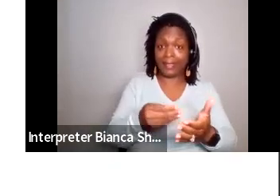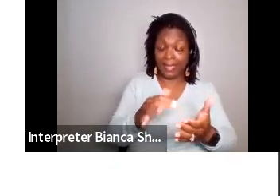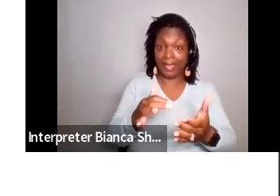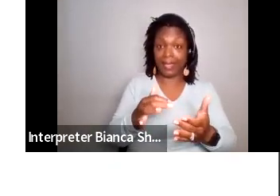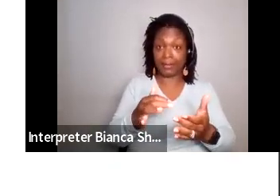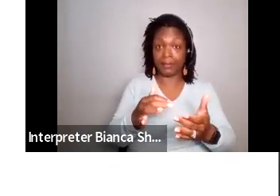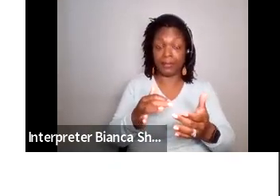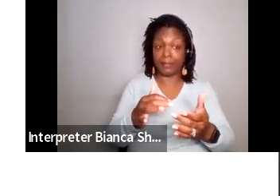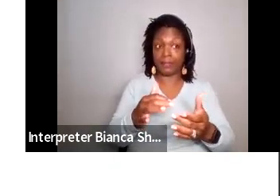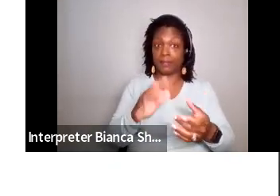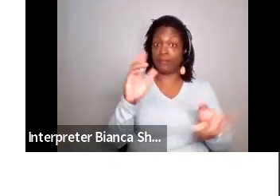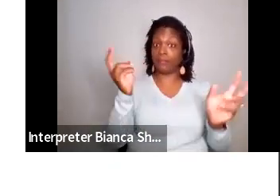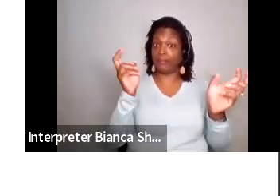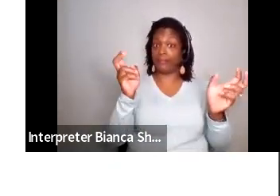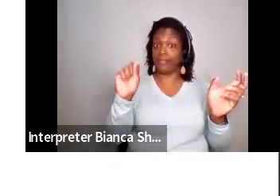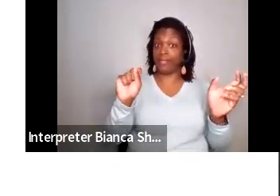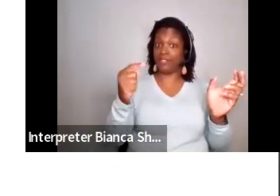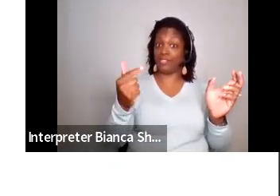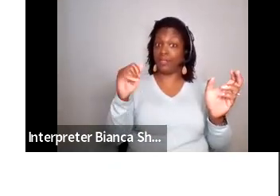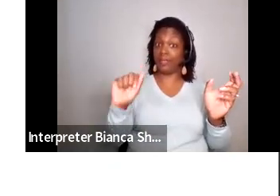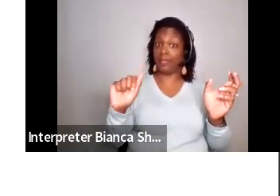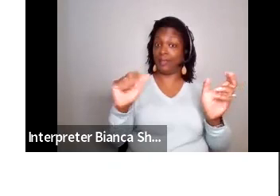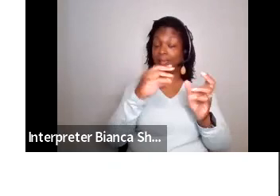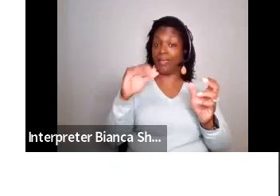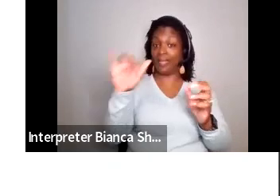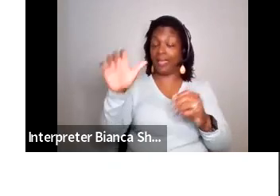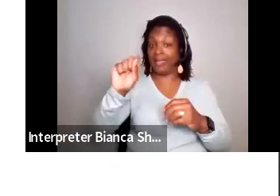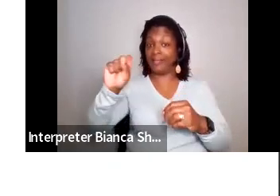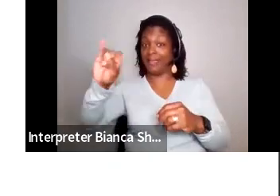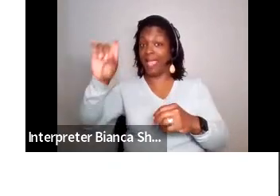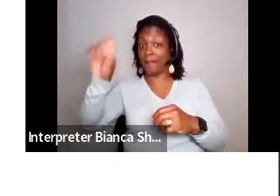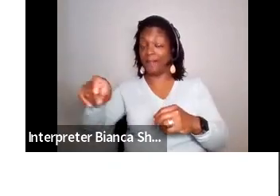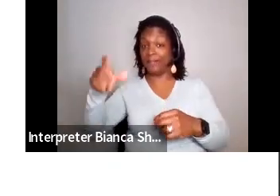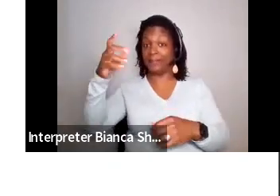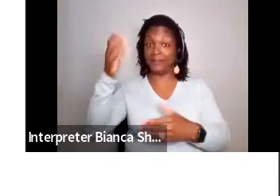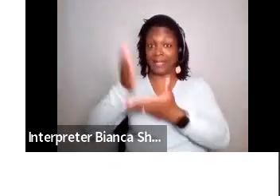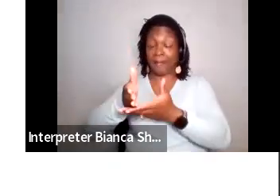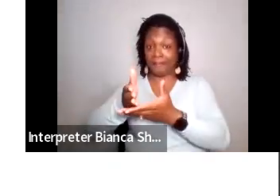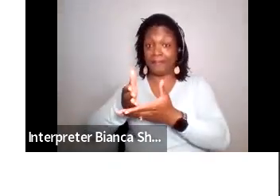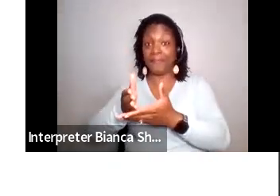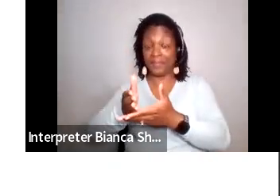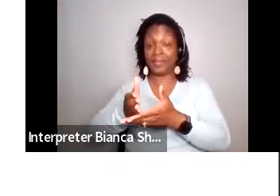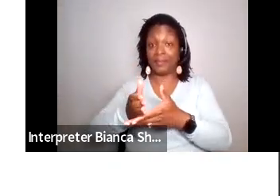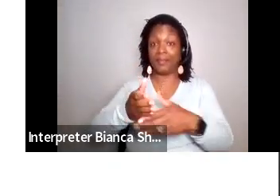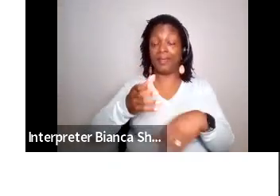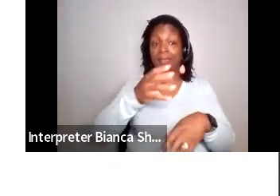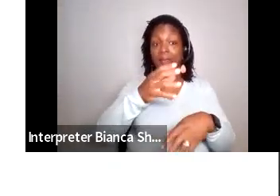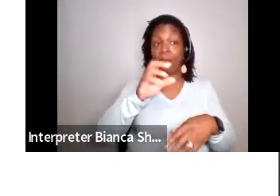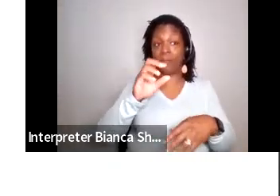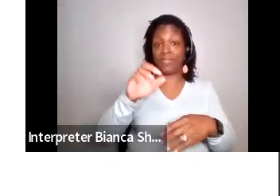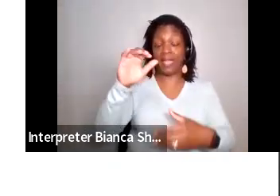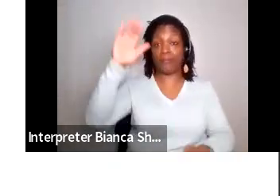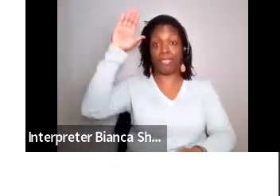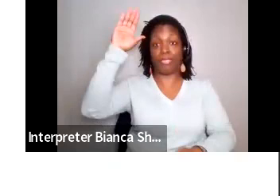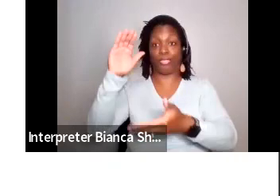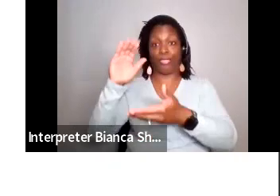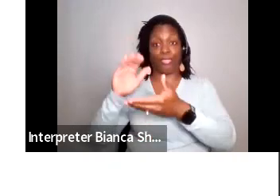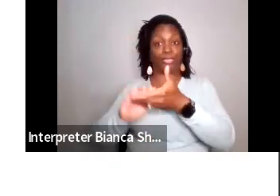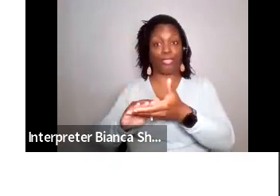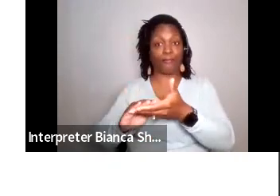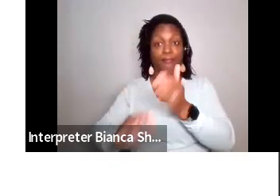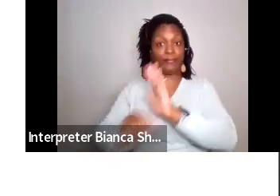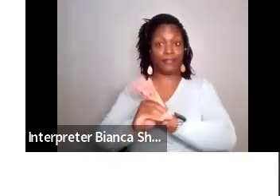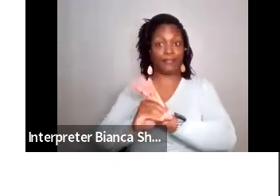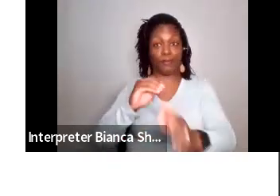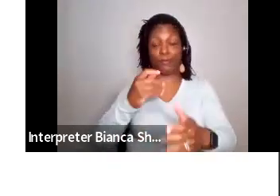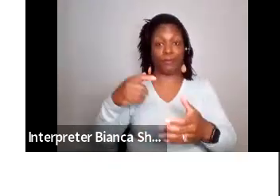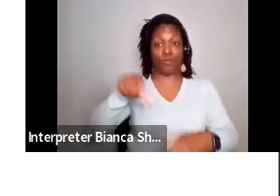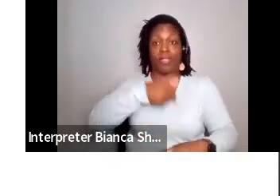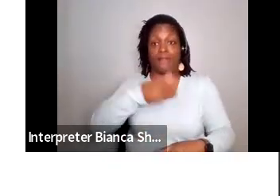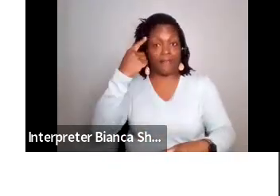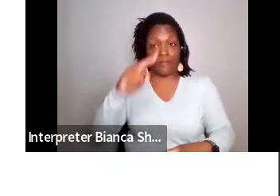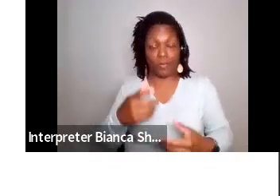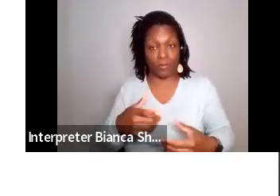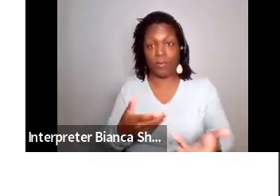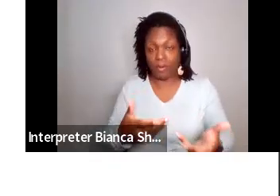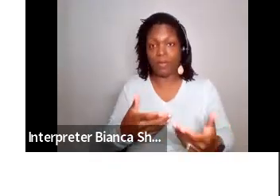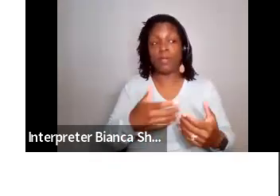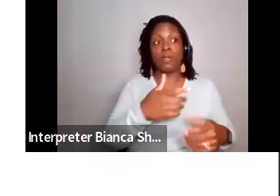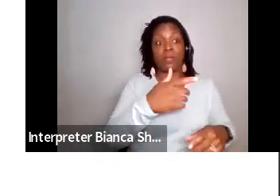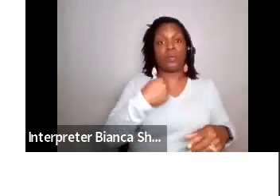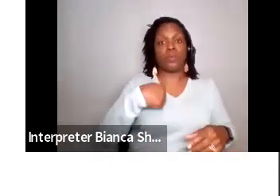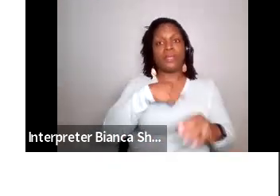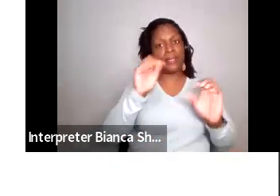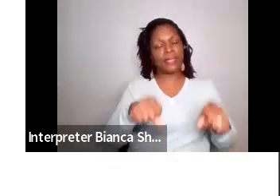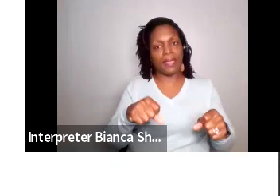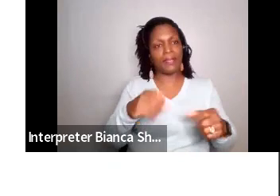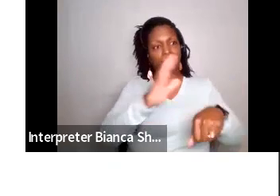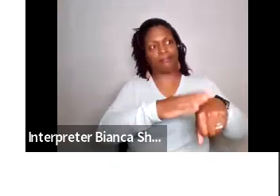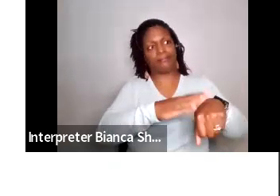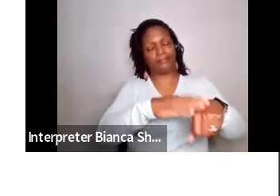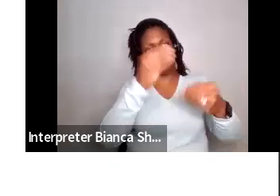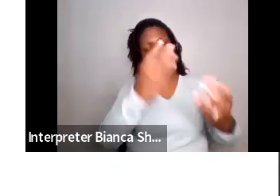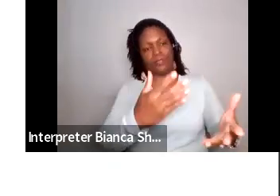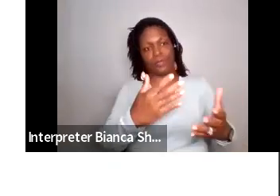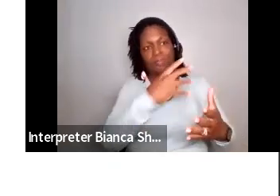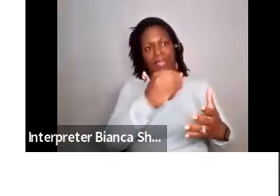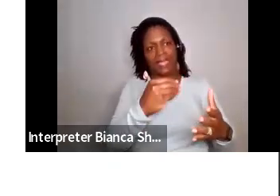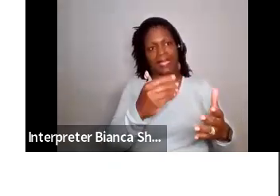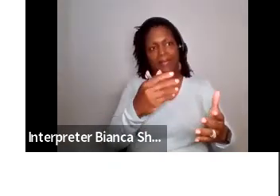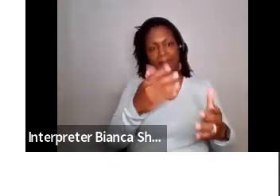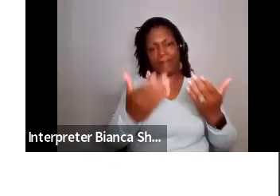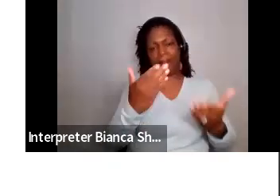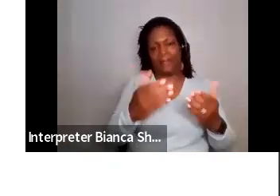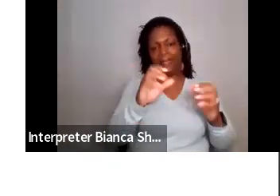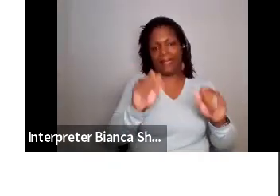Sga or may suspend Ssi benefits or a rate be accountable income for Si to a 0 amount, so that they're not eligible for for the benefit we can generate curtail the point at